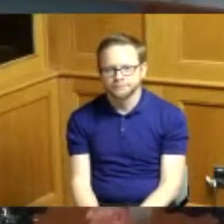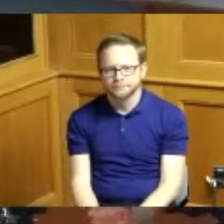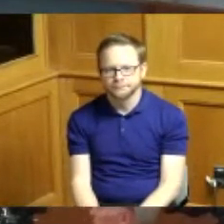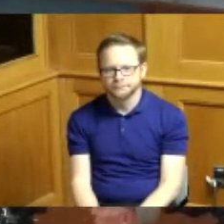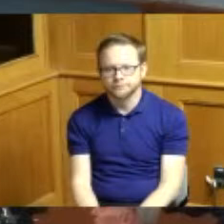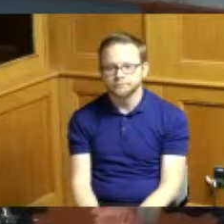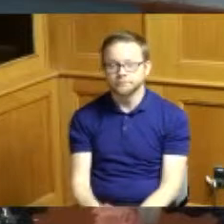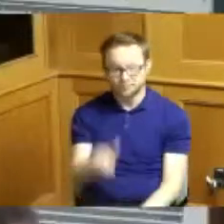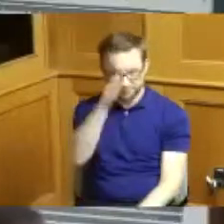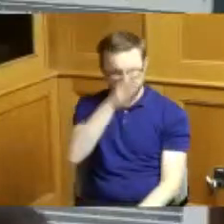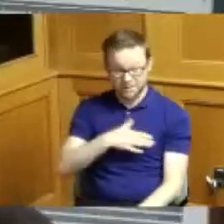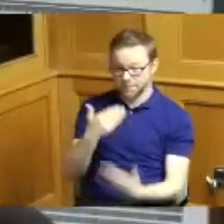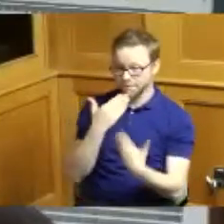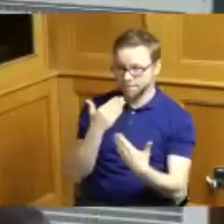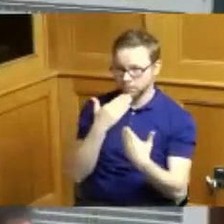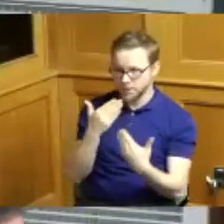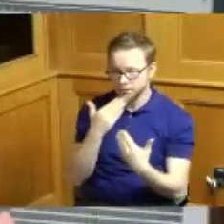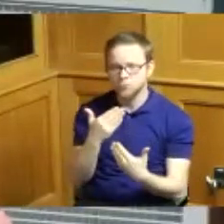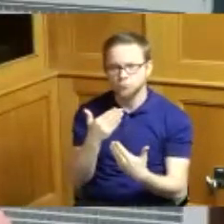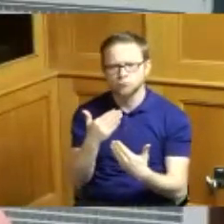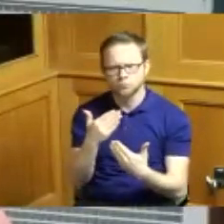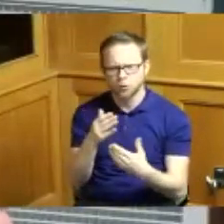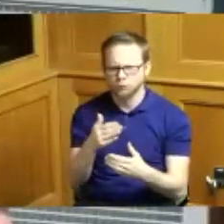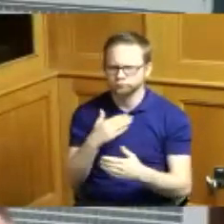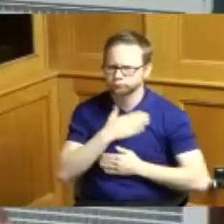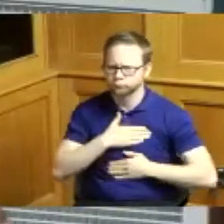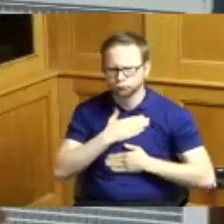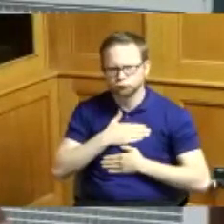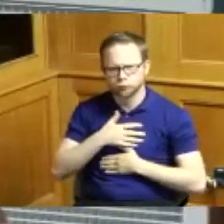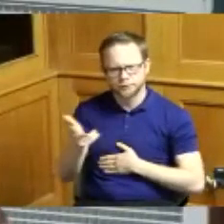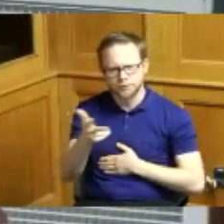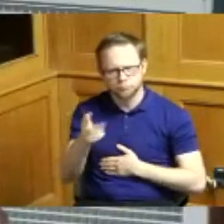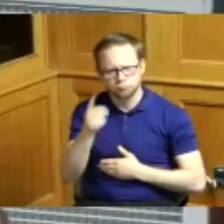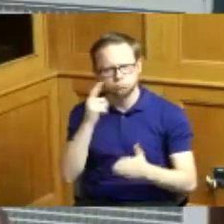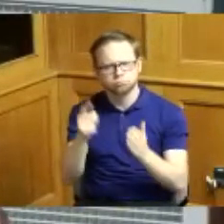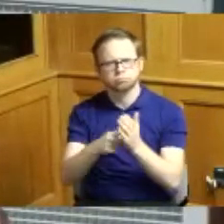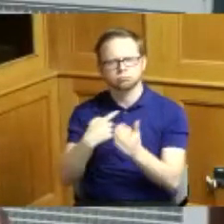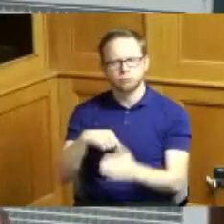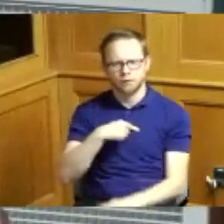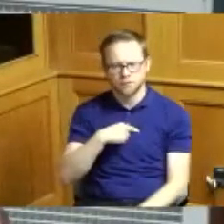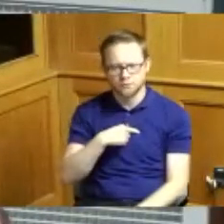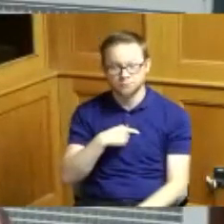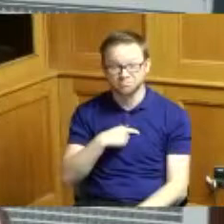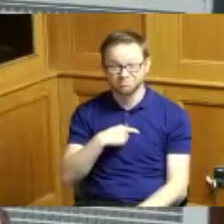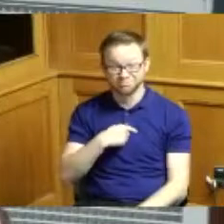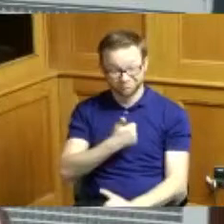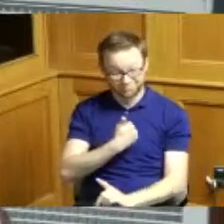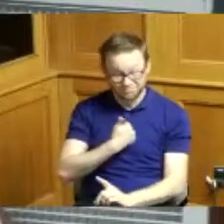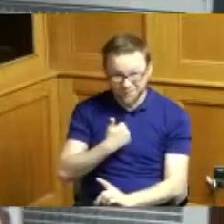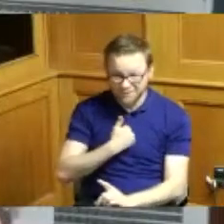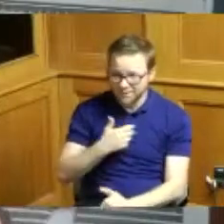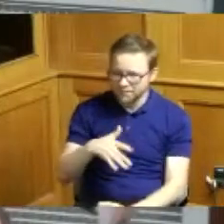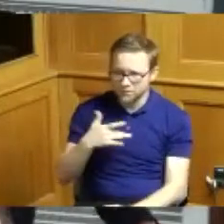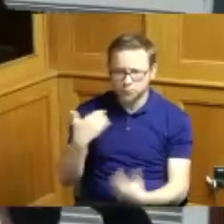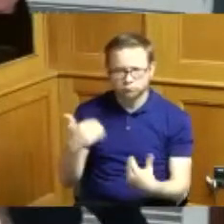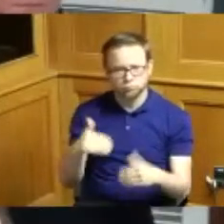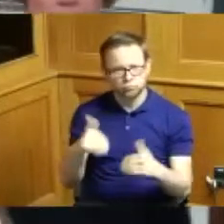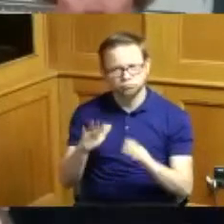thank you very much for the recognition I can say personally it is great to be associated with turning 50 again